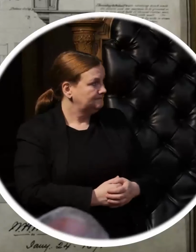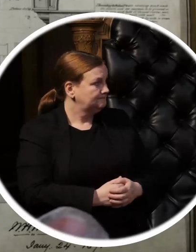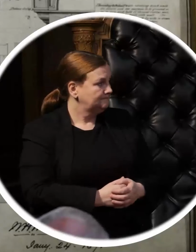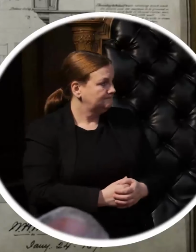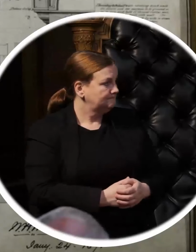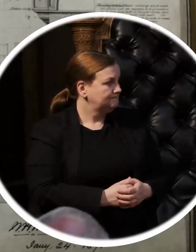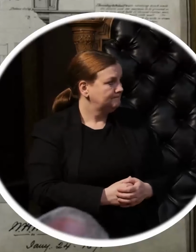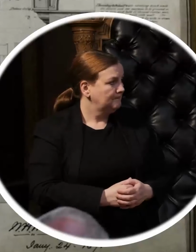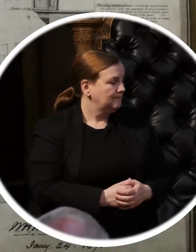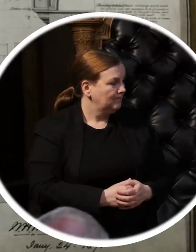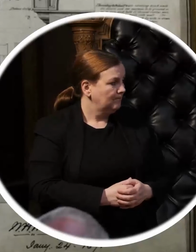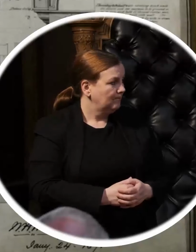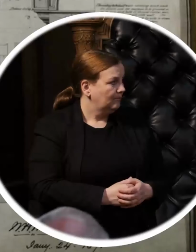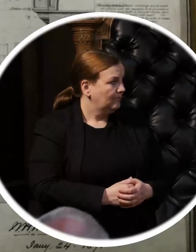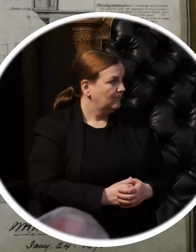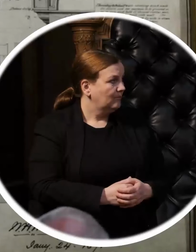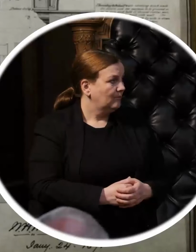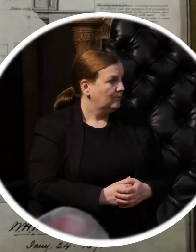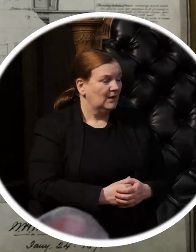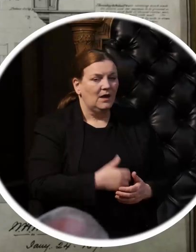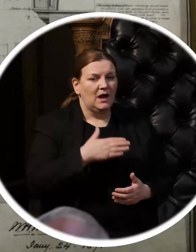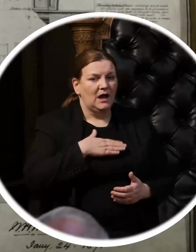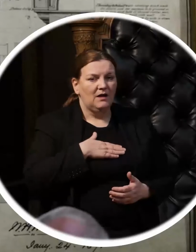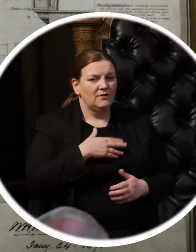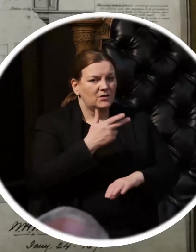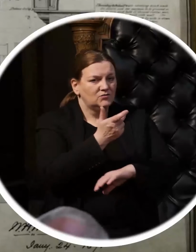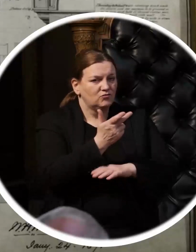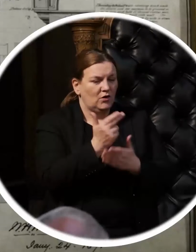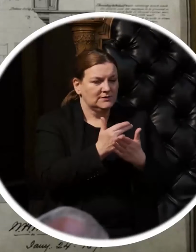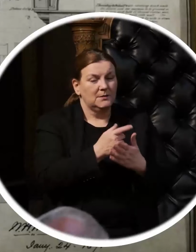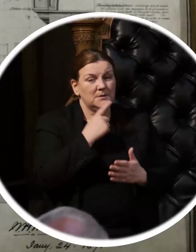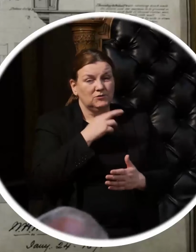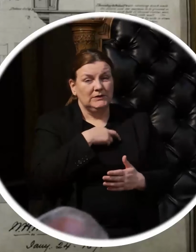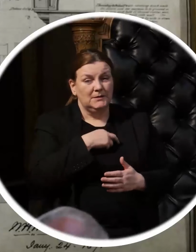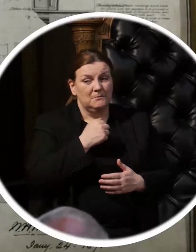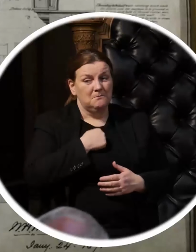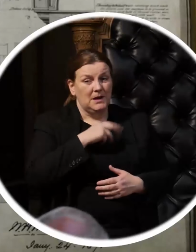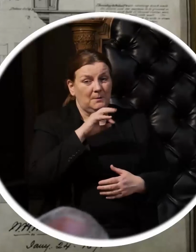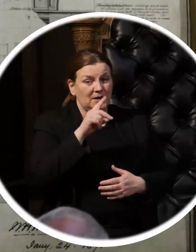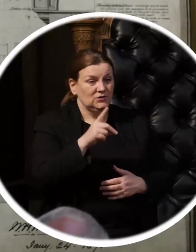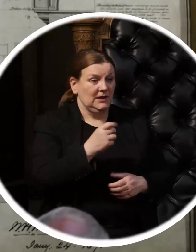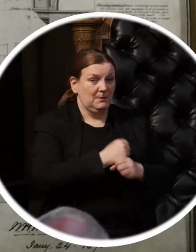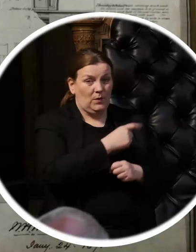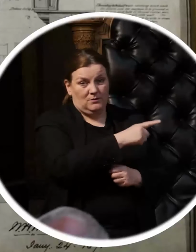I mean, I love these drawings. I won't go into them too much, but basically my PhD is essentially about these drawings.